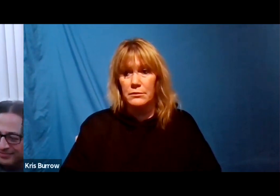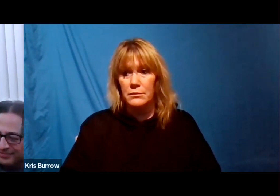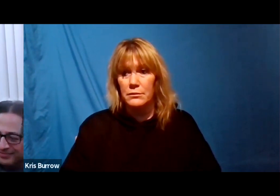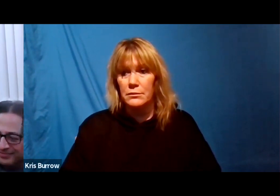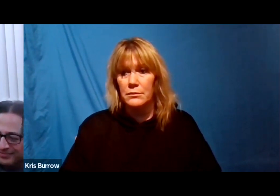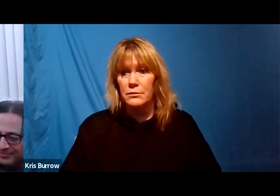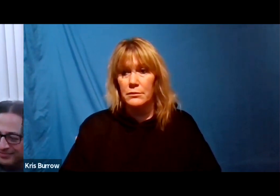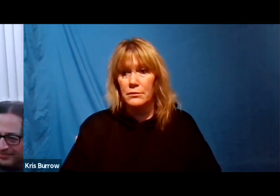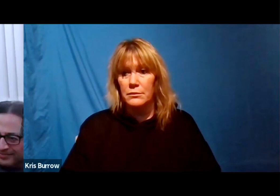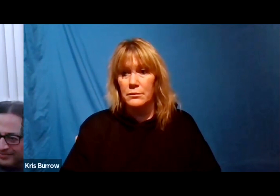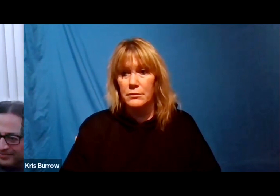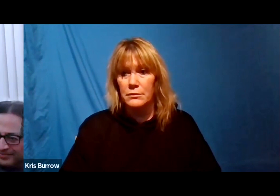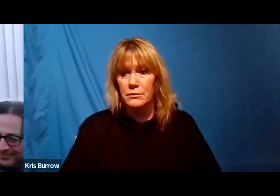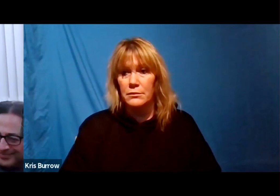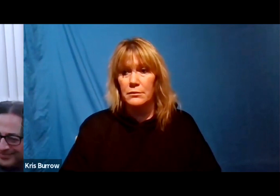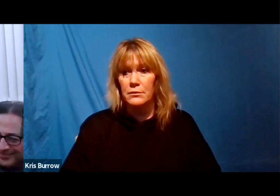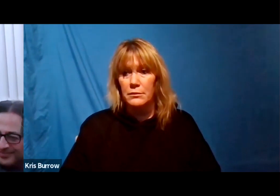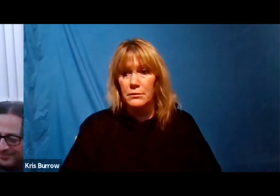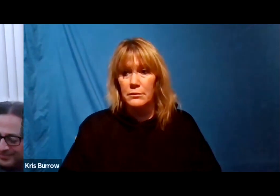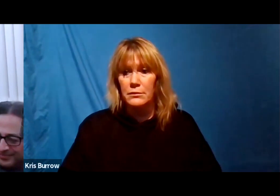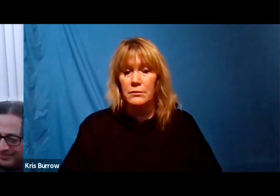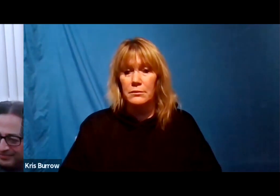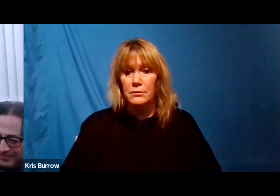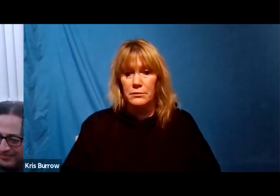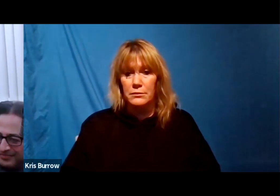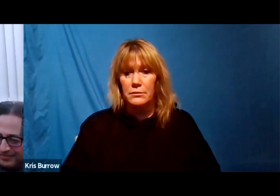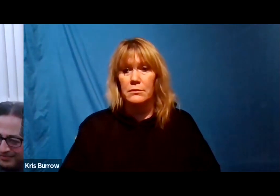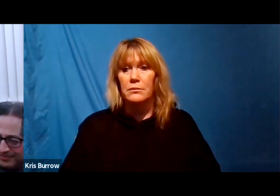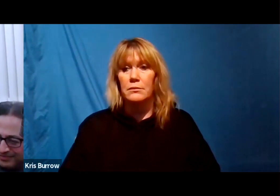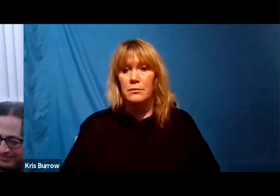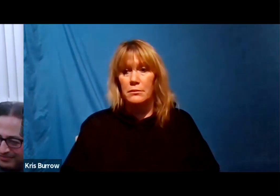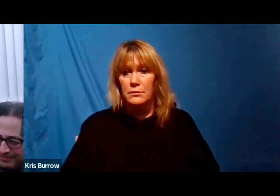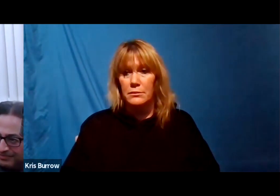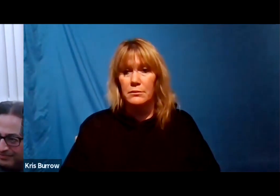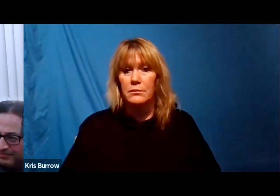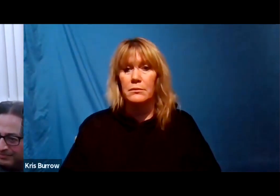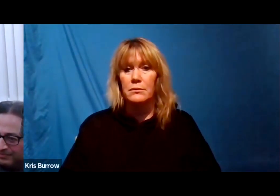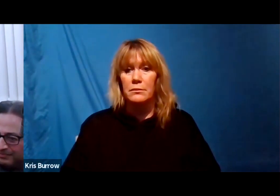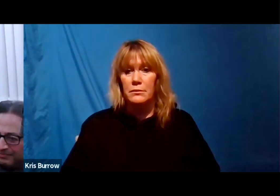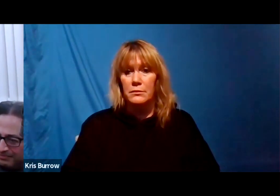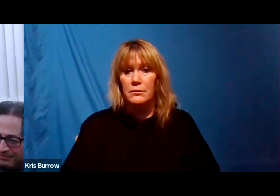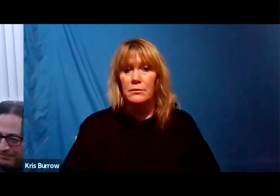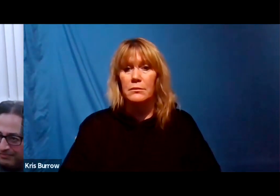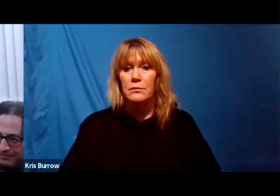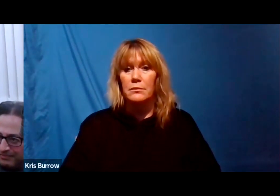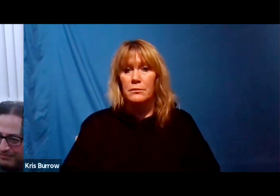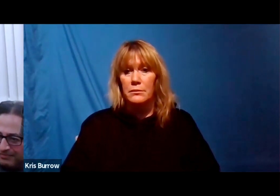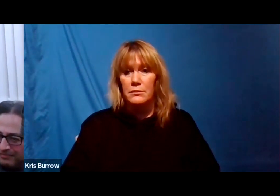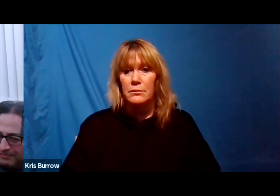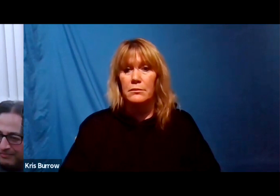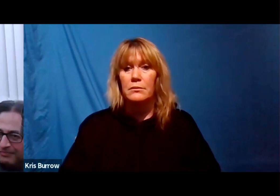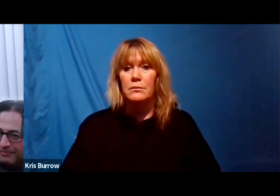the last month. But without further